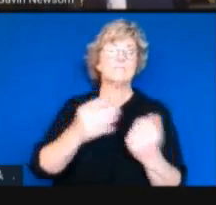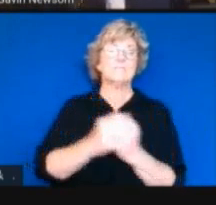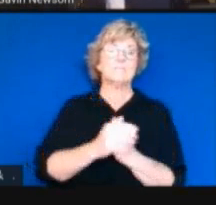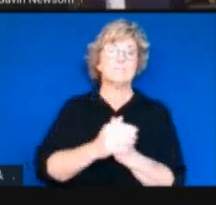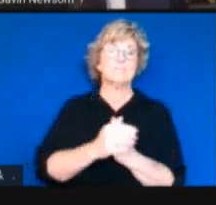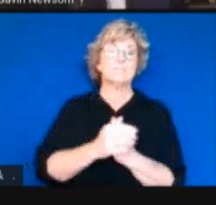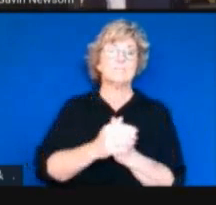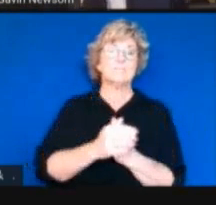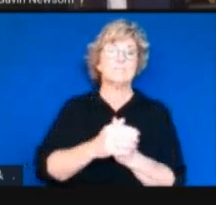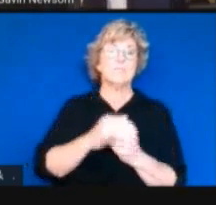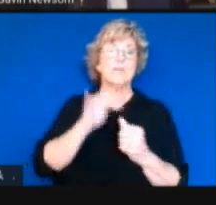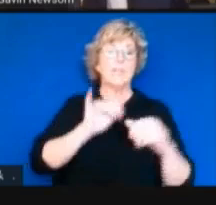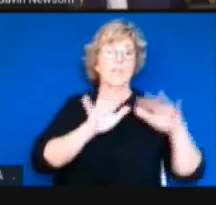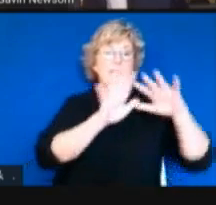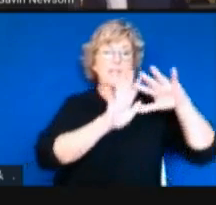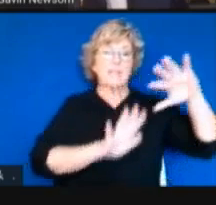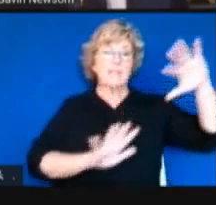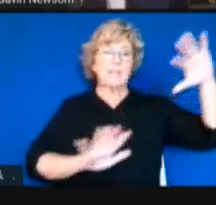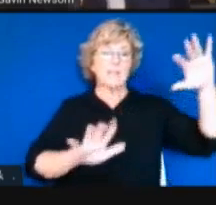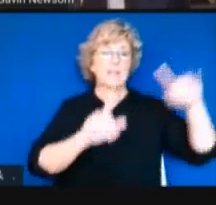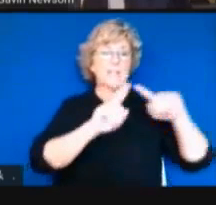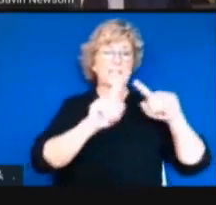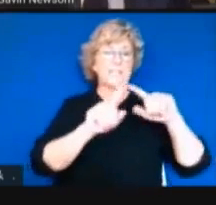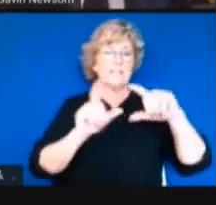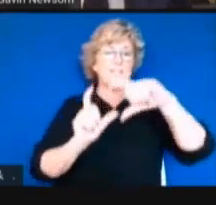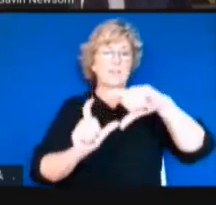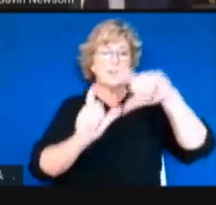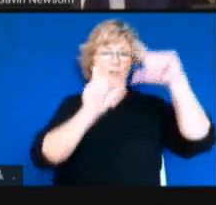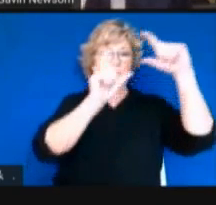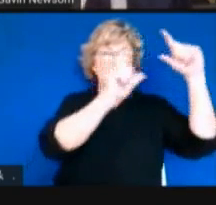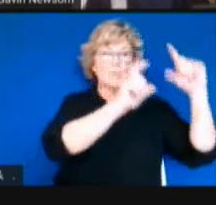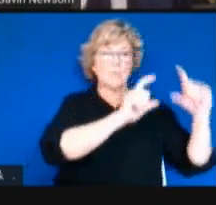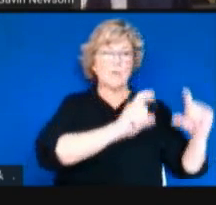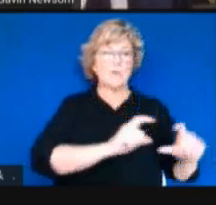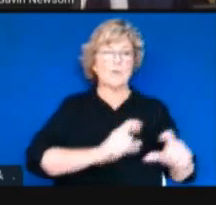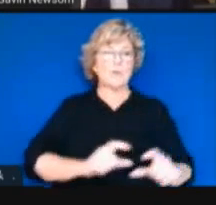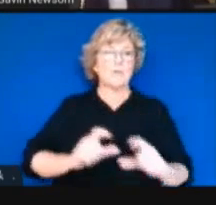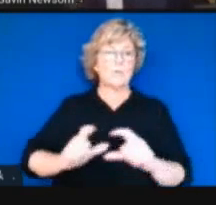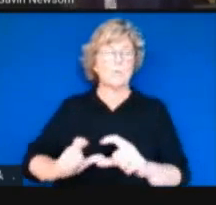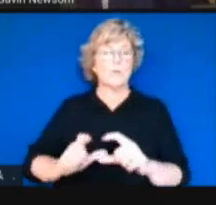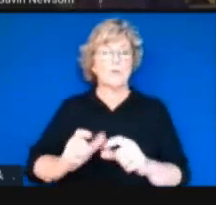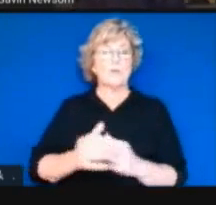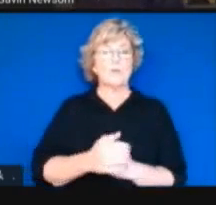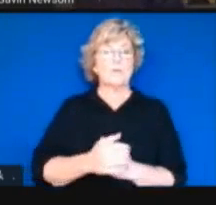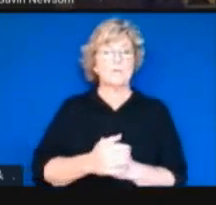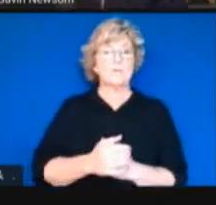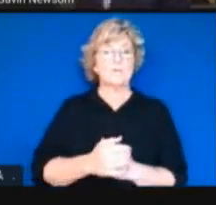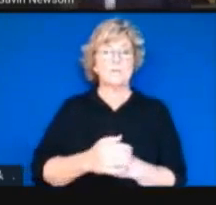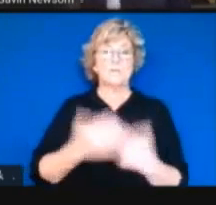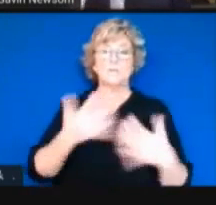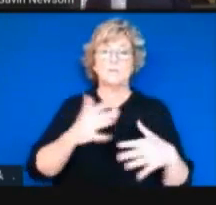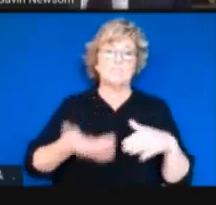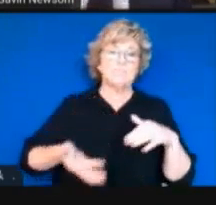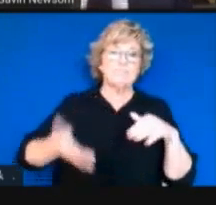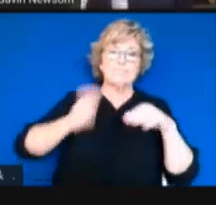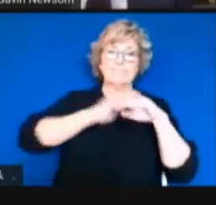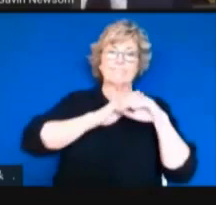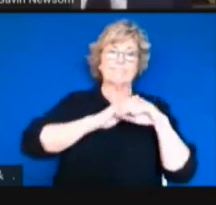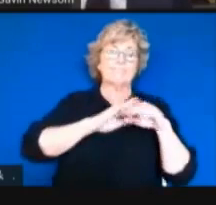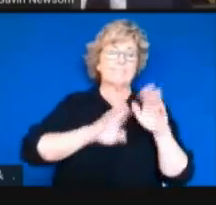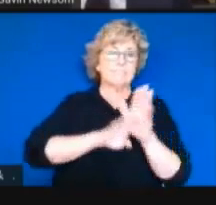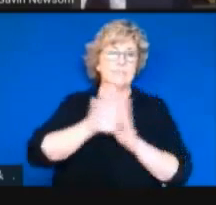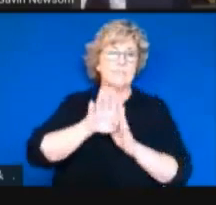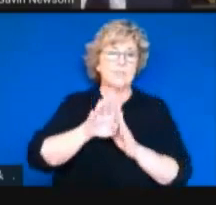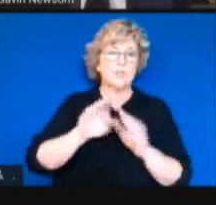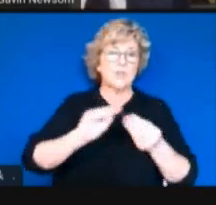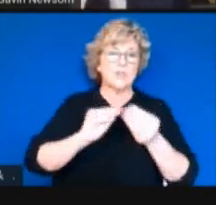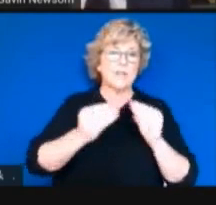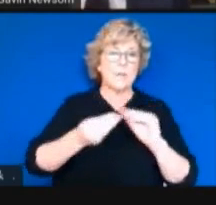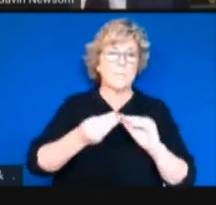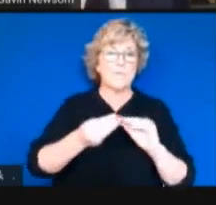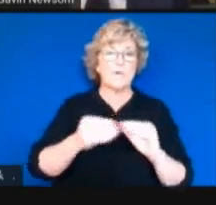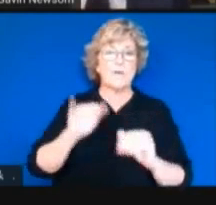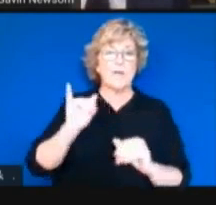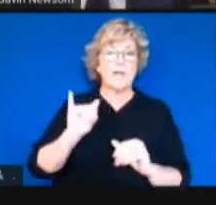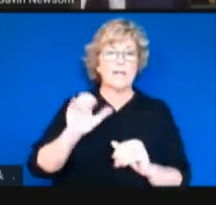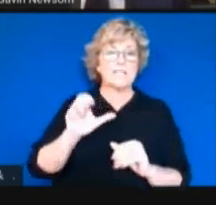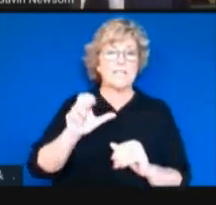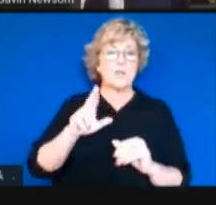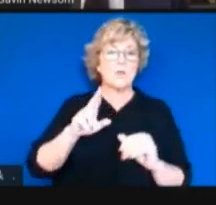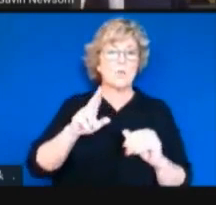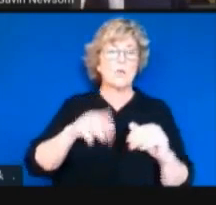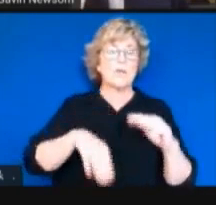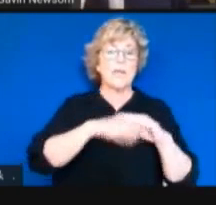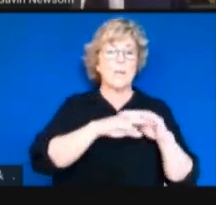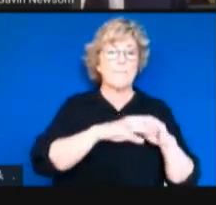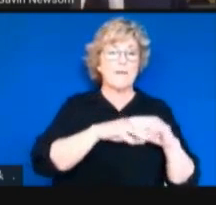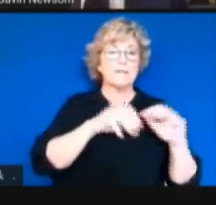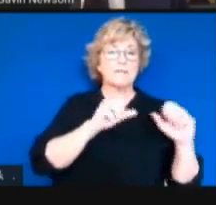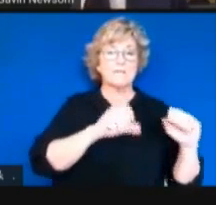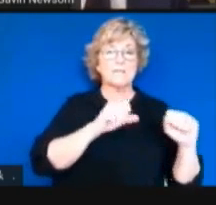HERE'S A CHART THAT MORE AND MORE PEOPLE ARE GETTING FAMILIAR WITH AND THAT'S THE REGIONS IN THE STATE THAT ARE IN A SCARCITY FRAME.